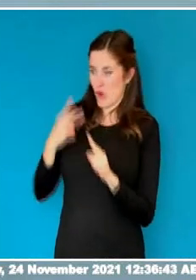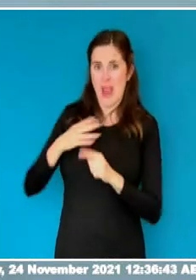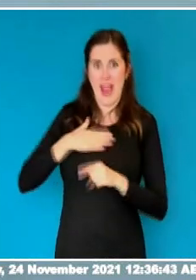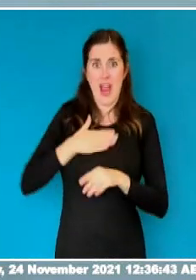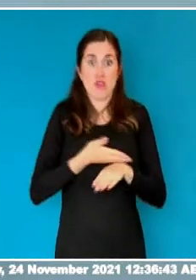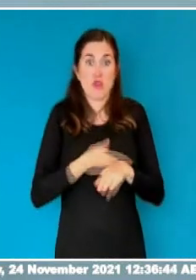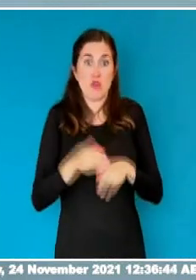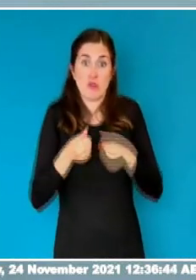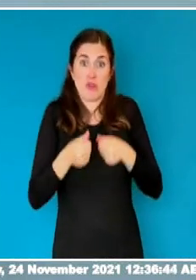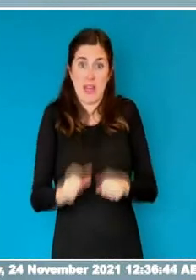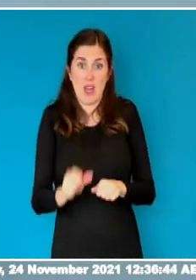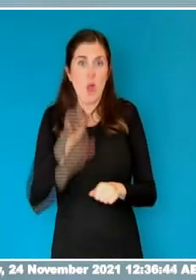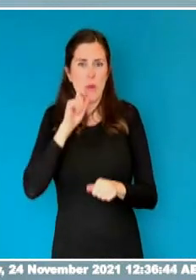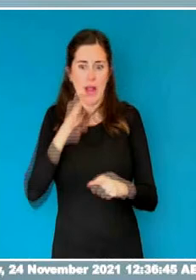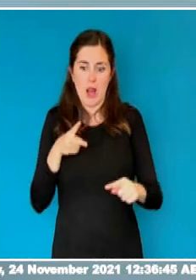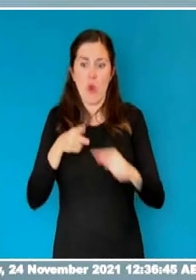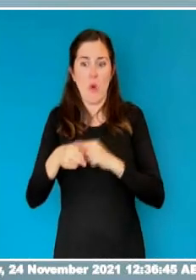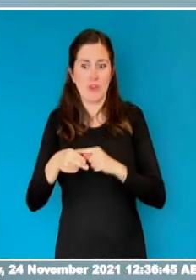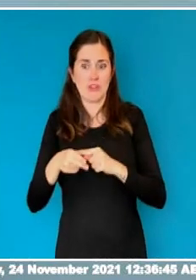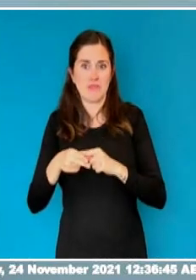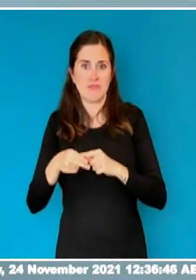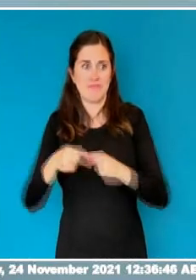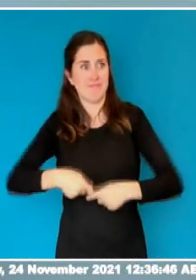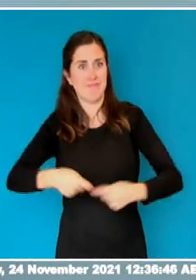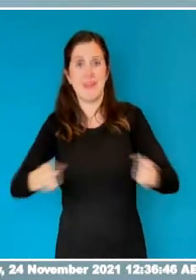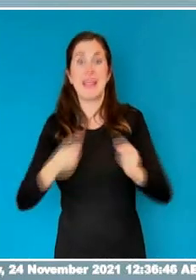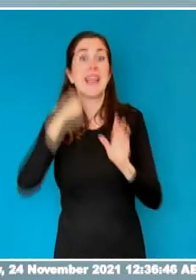version will be launched early next year, it's one of the things I will ask the team to